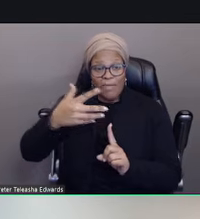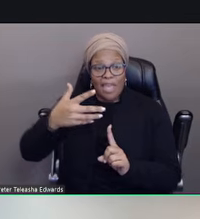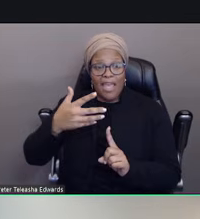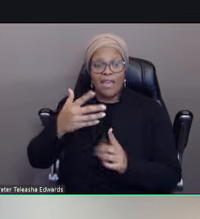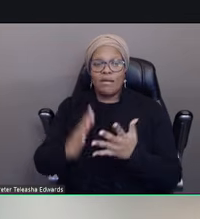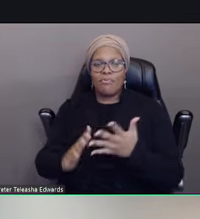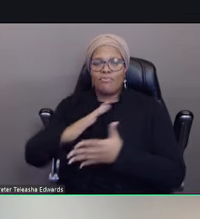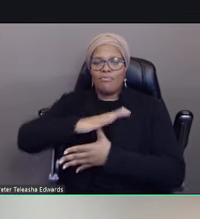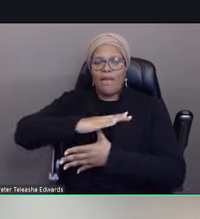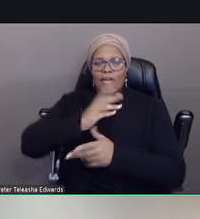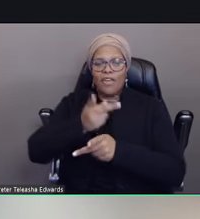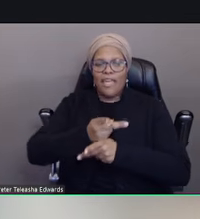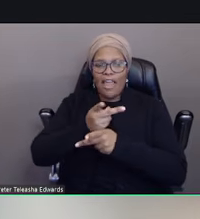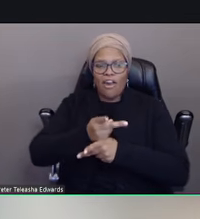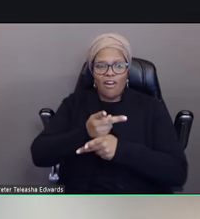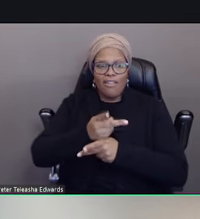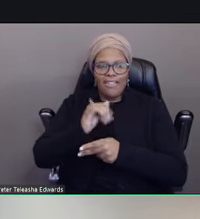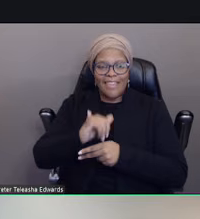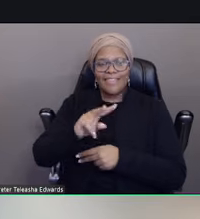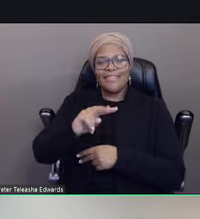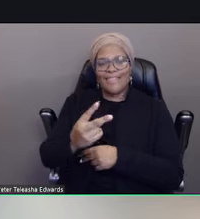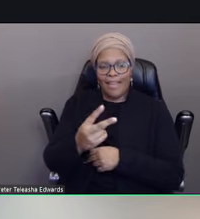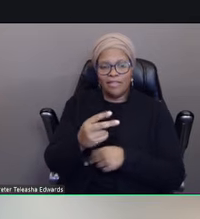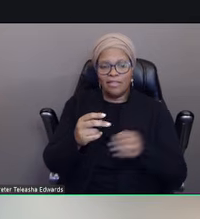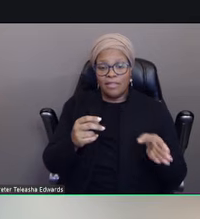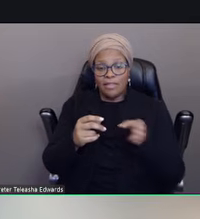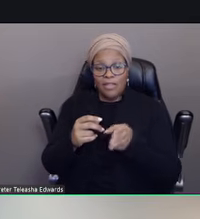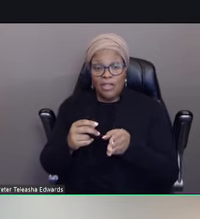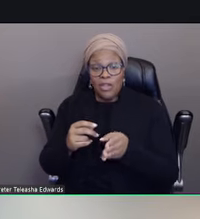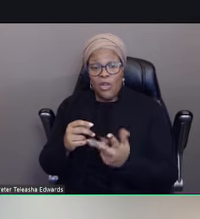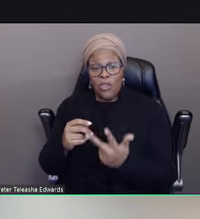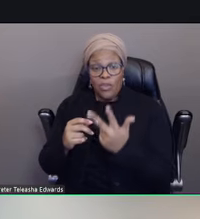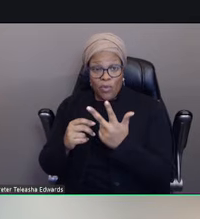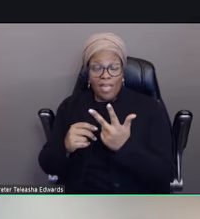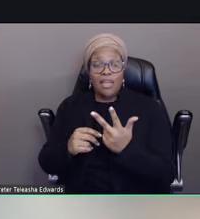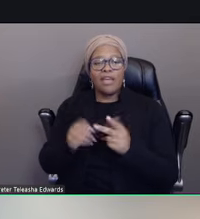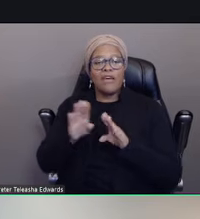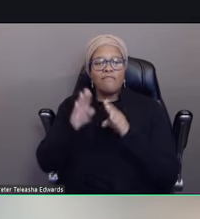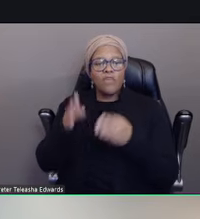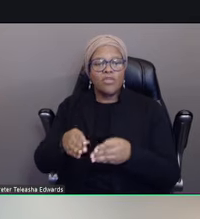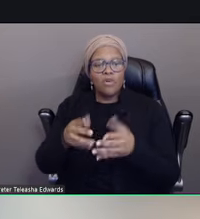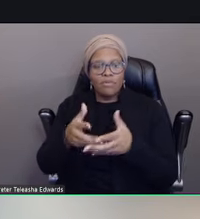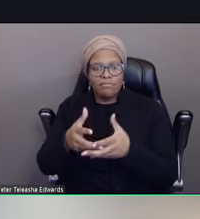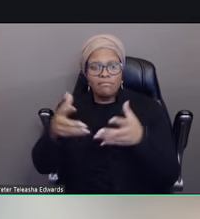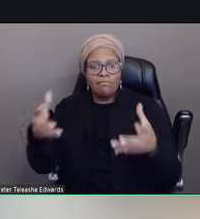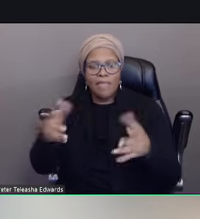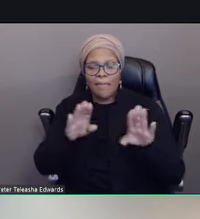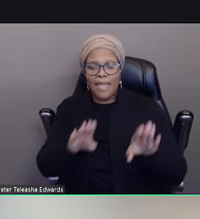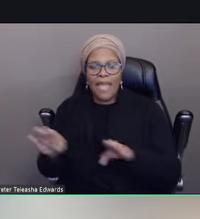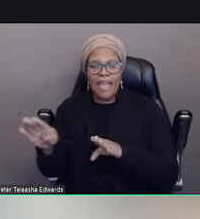our initiative two. Initiative three is focused on expanding behavioral health and addressing